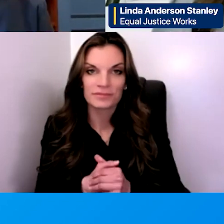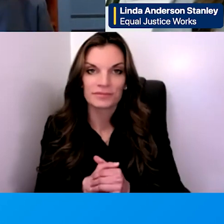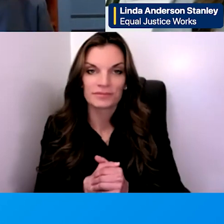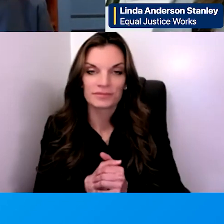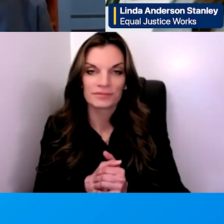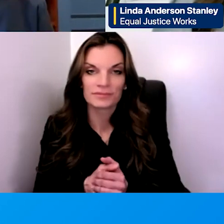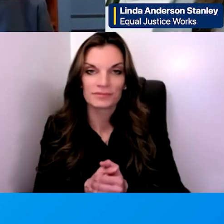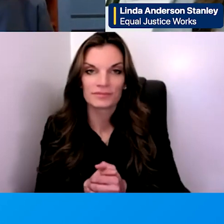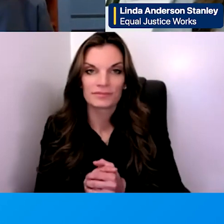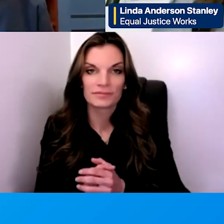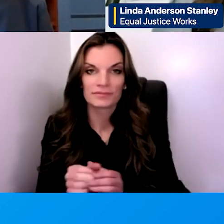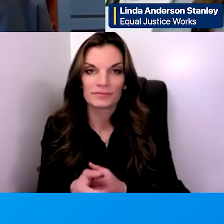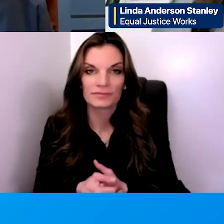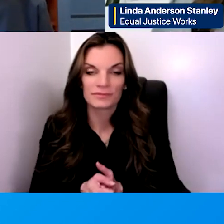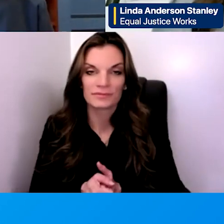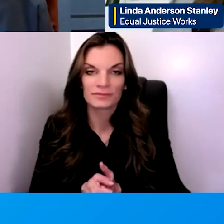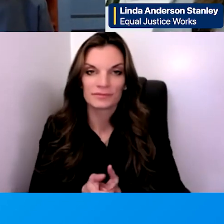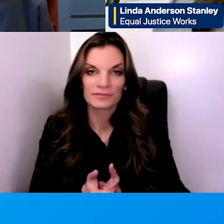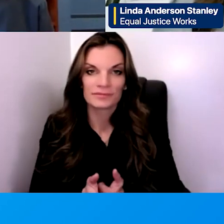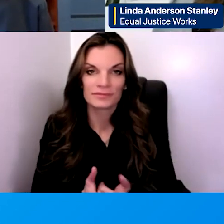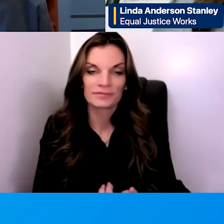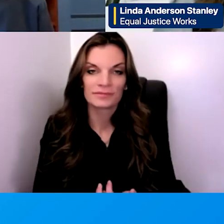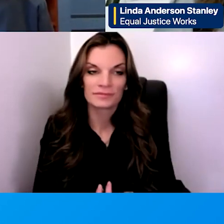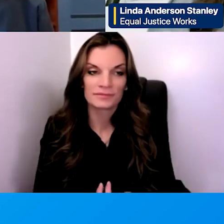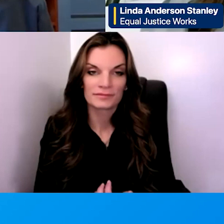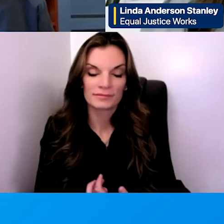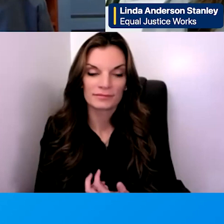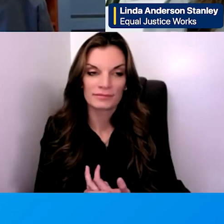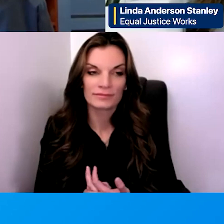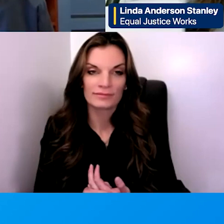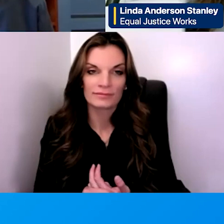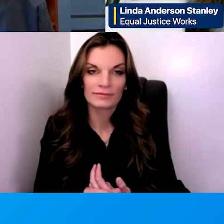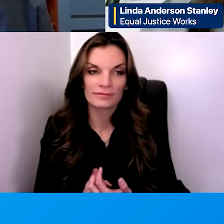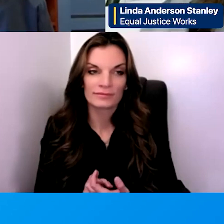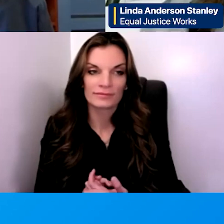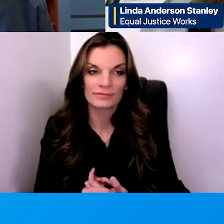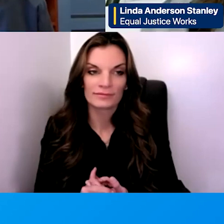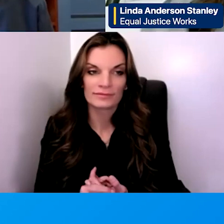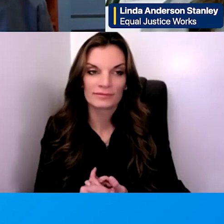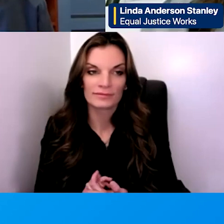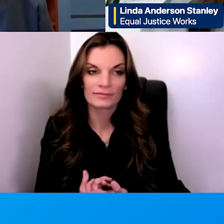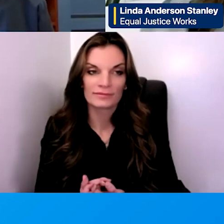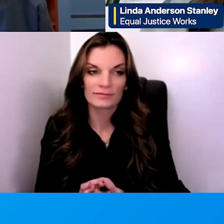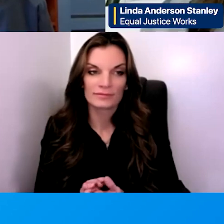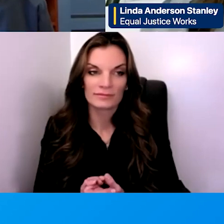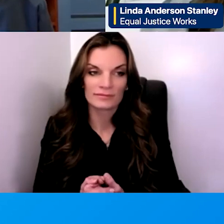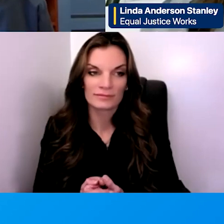assumption of liveability of a place has been modified in terms